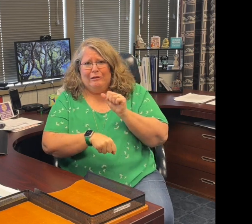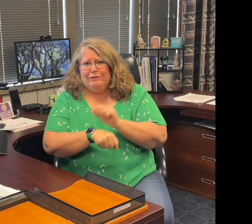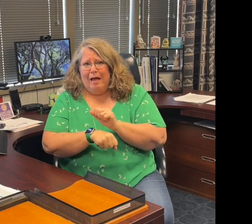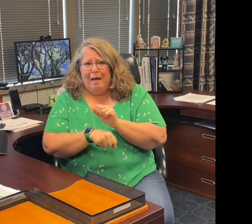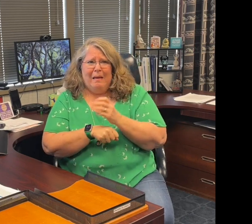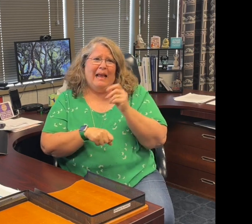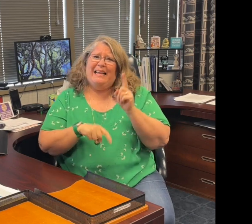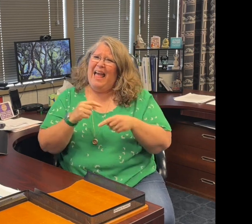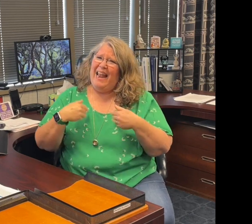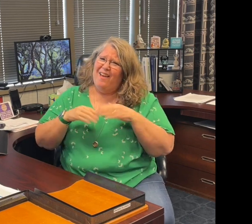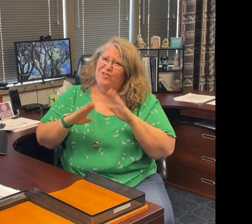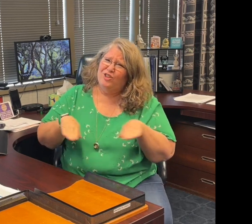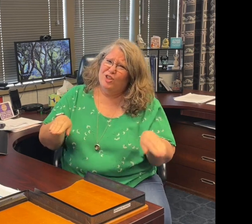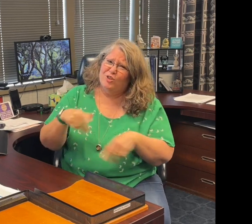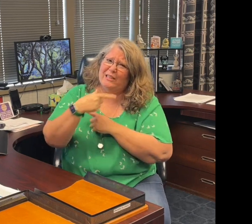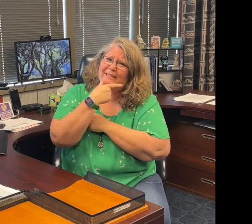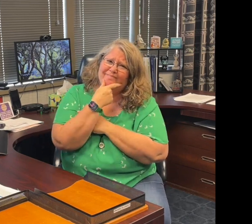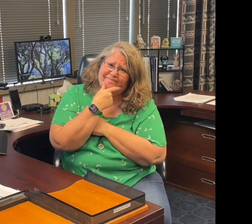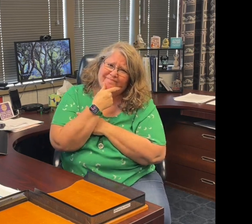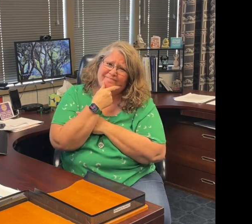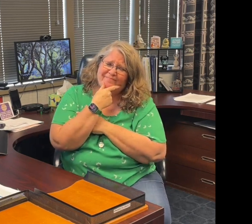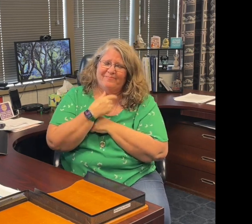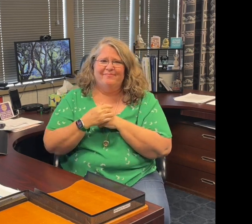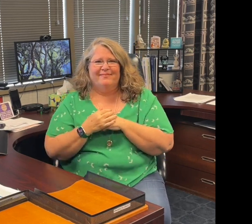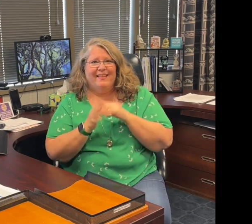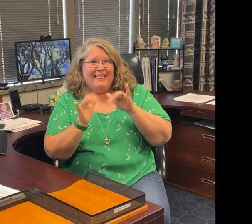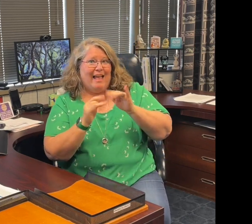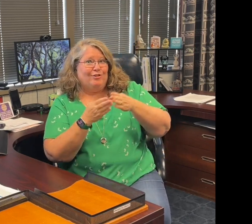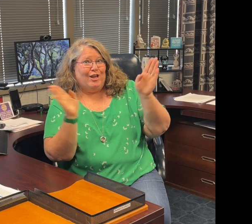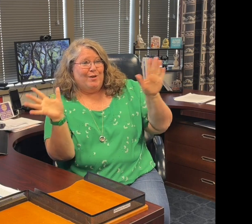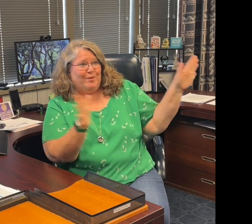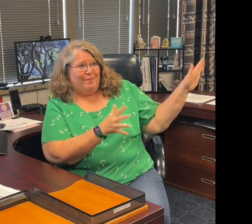should not be able to get married, not be able to get a job can't have children even